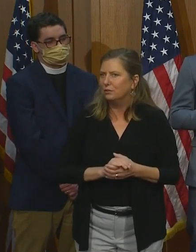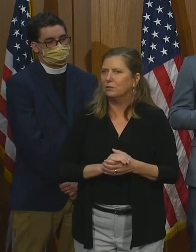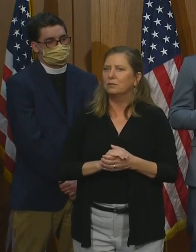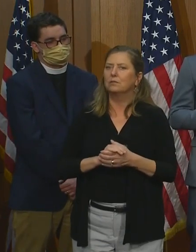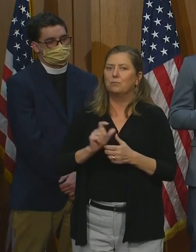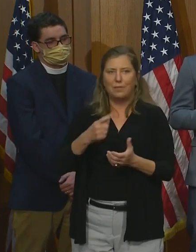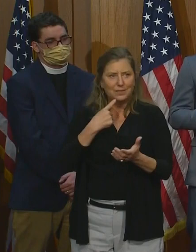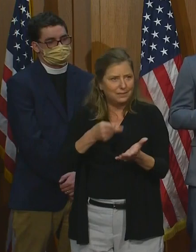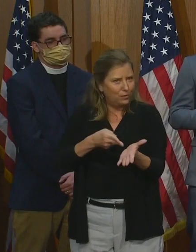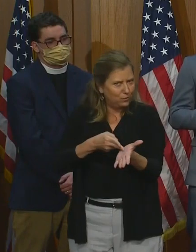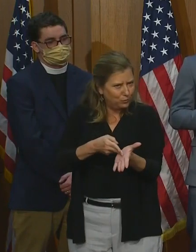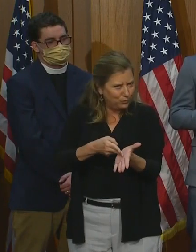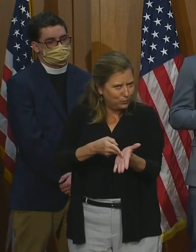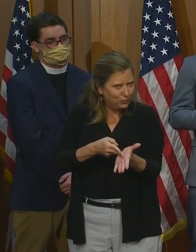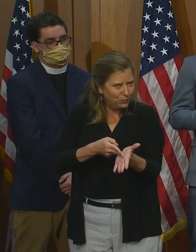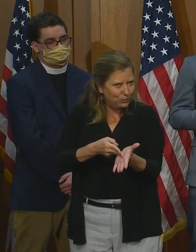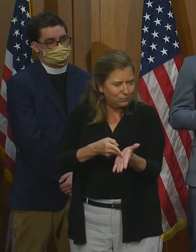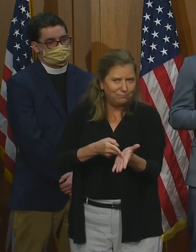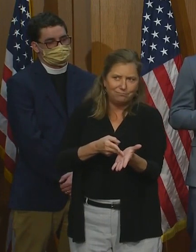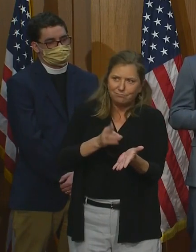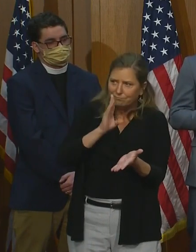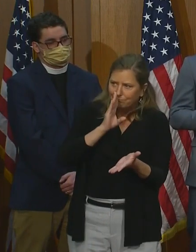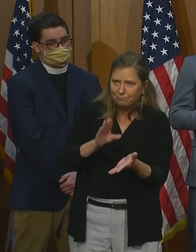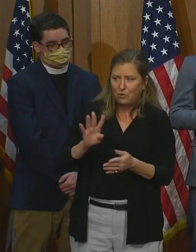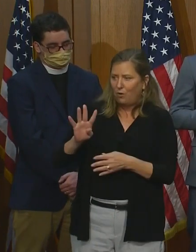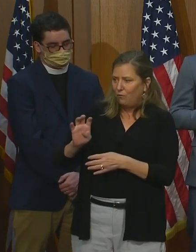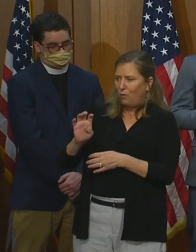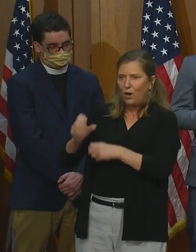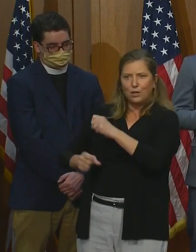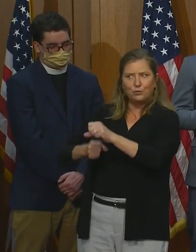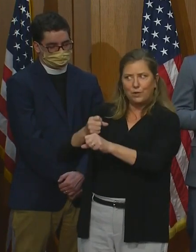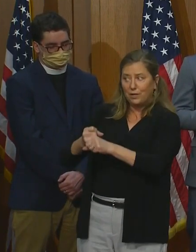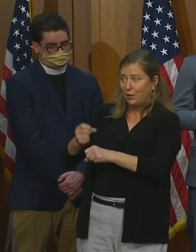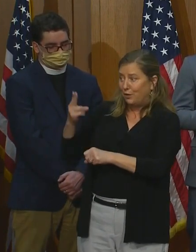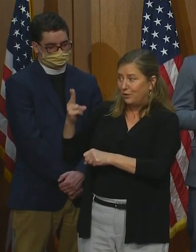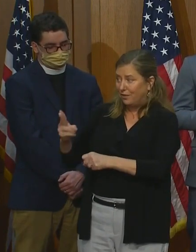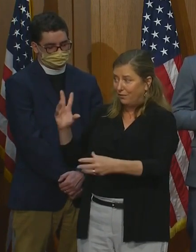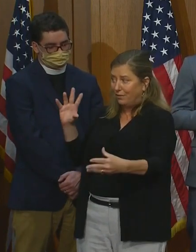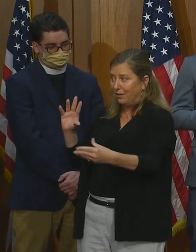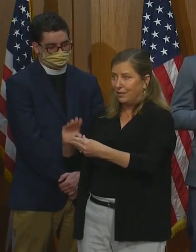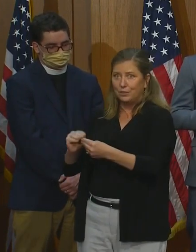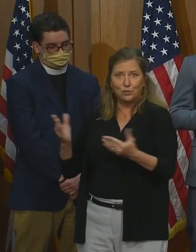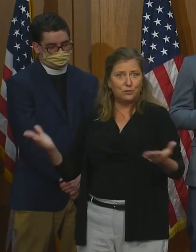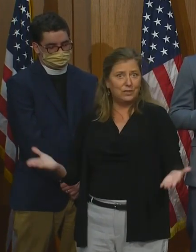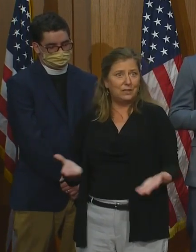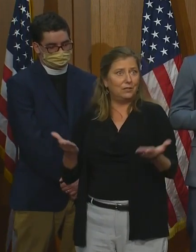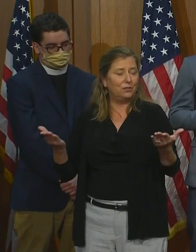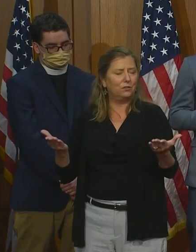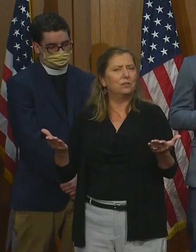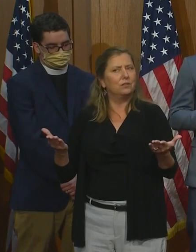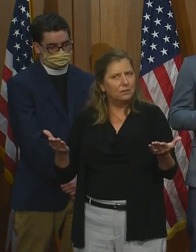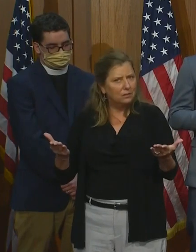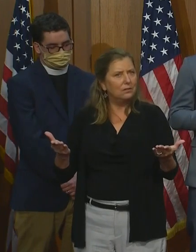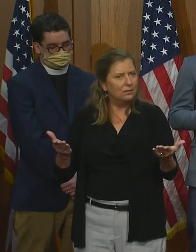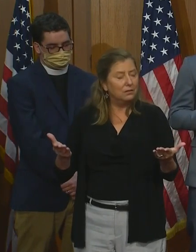ABOUT EDUCATION- IT'S ABOUT TELLING THE TRUTH- OF FOUR